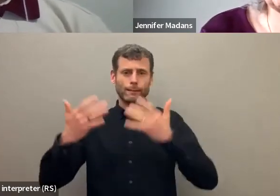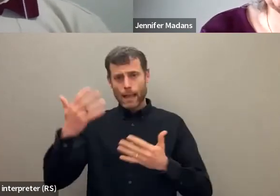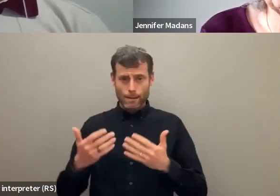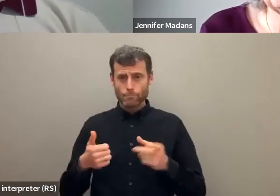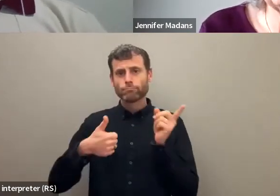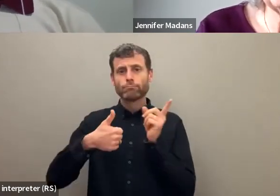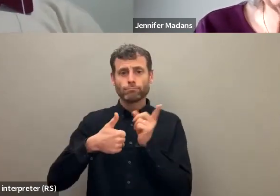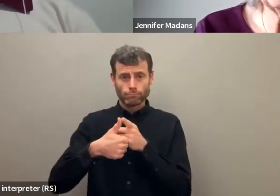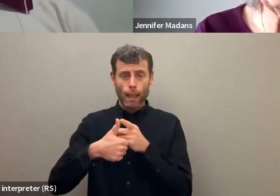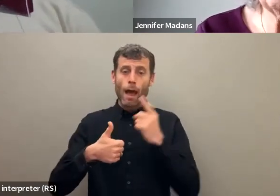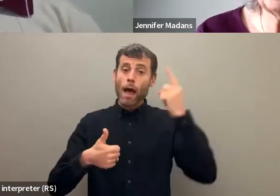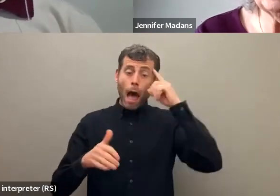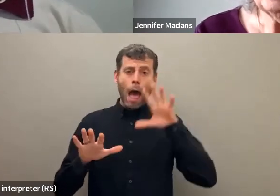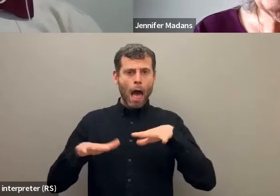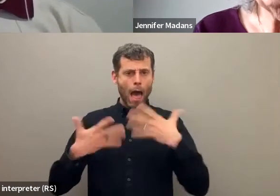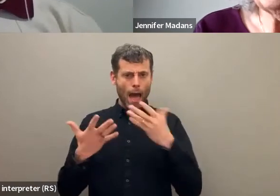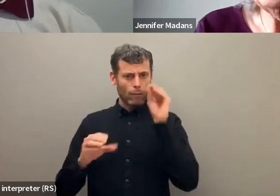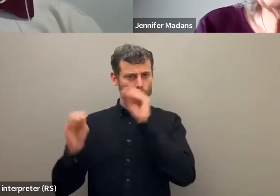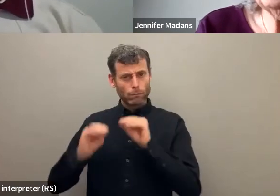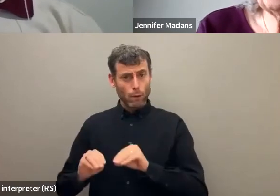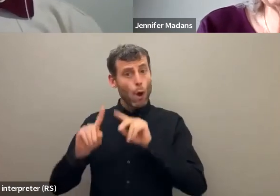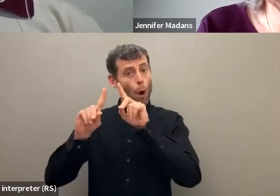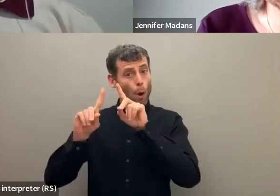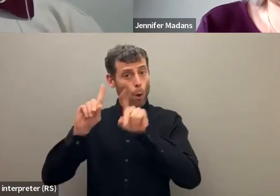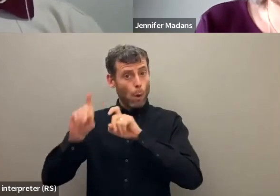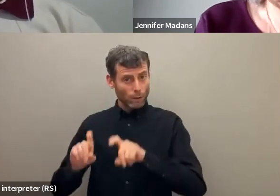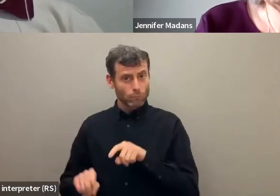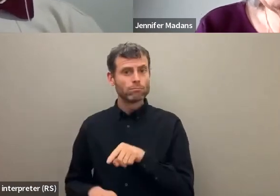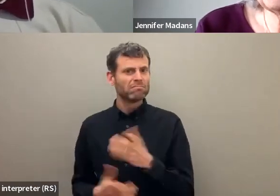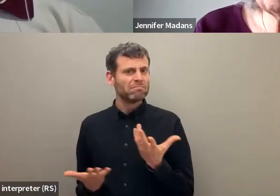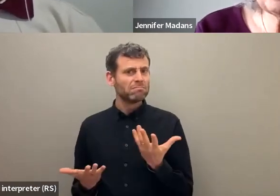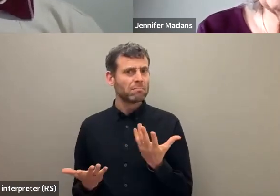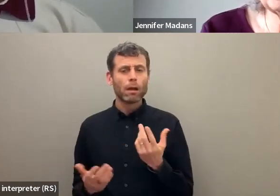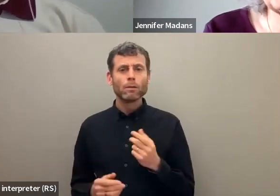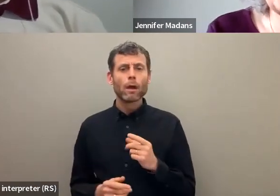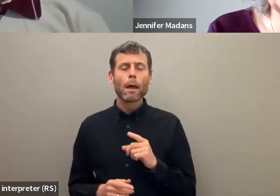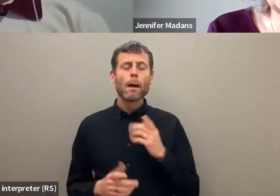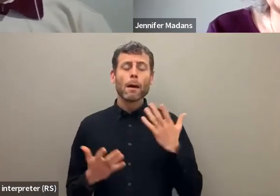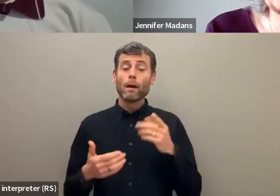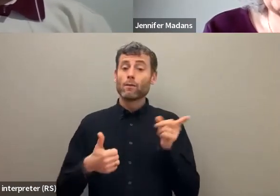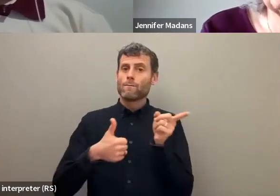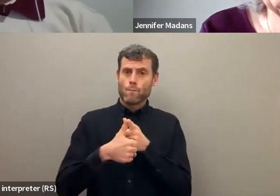Jennifer Madans: We have not sufficiently expanded beyond the data that are needed for desegregation desegregation is the beginning, but certainly not the end.